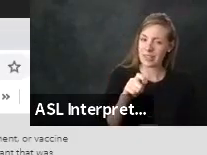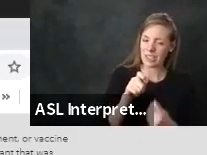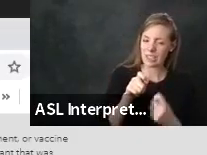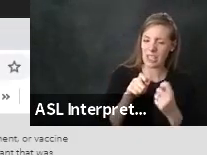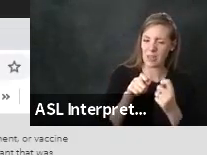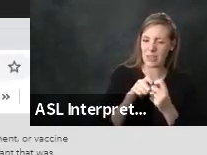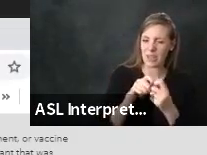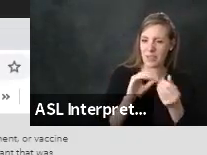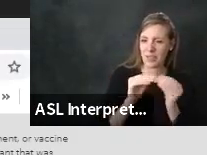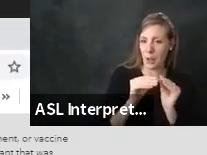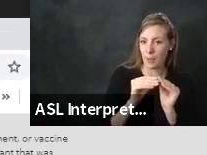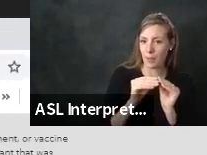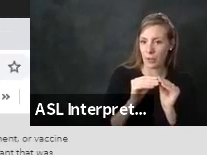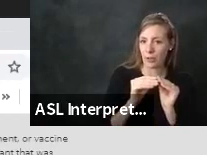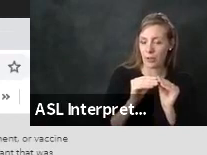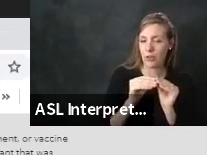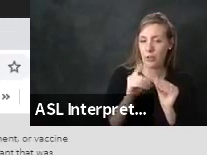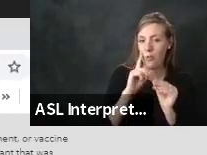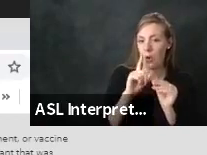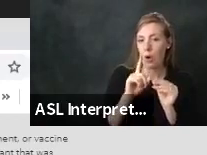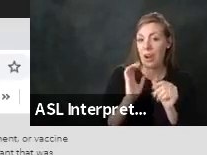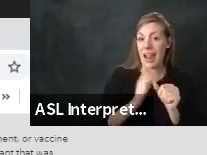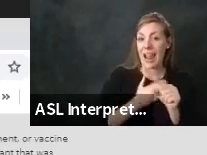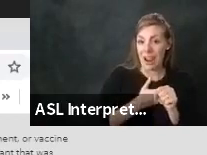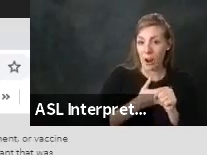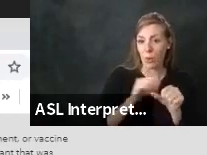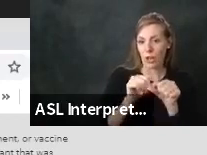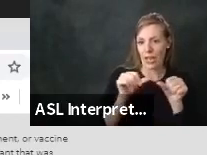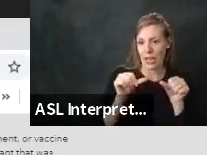cases in our county, but that we can see that